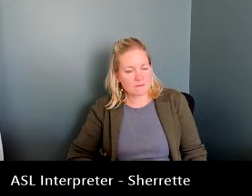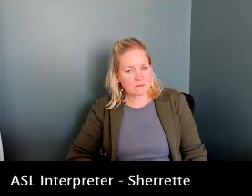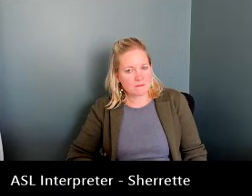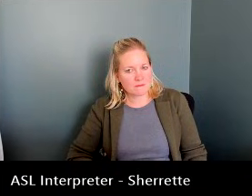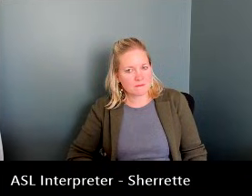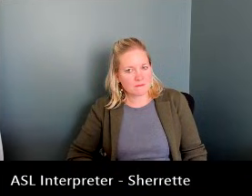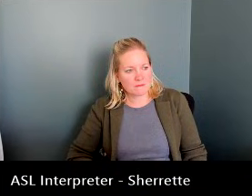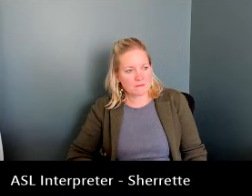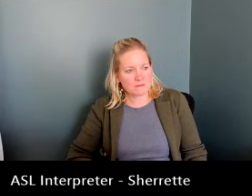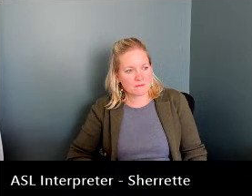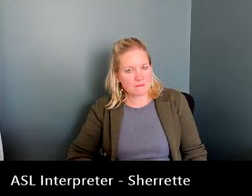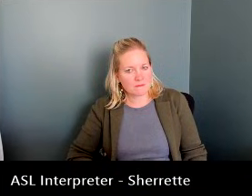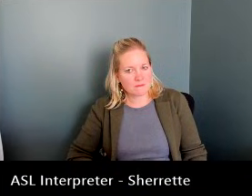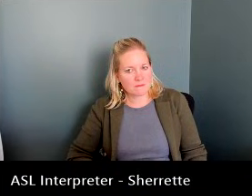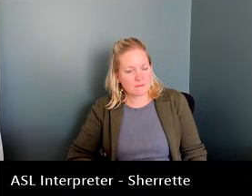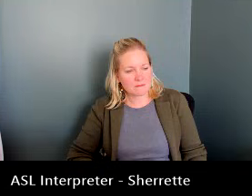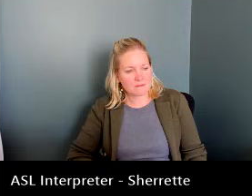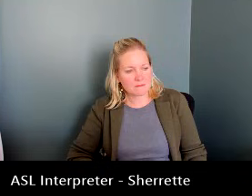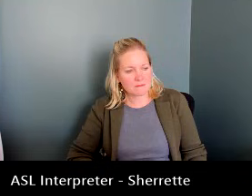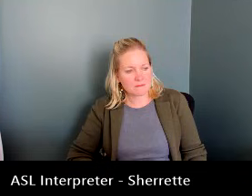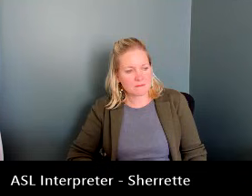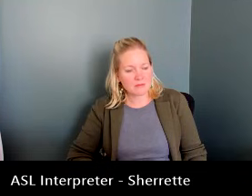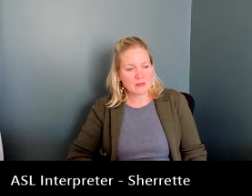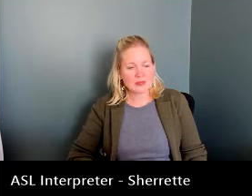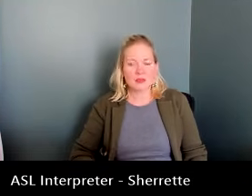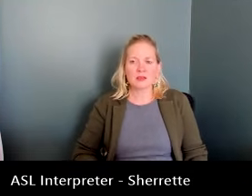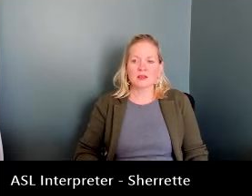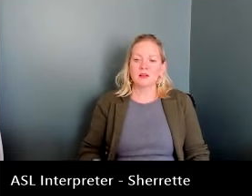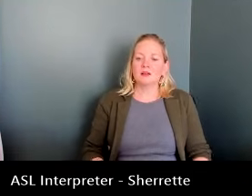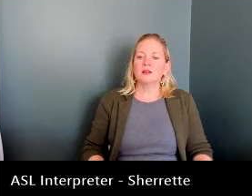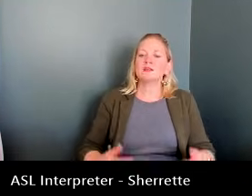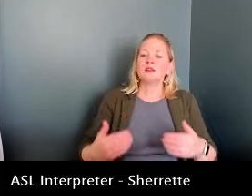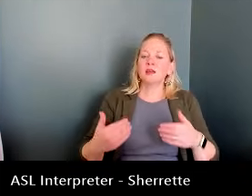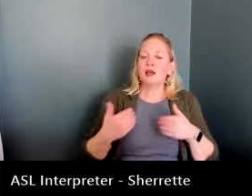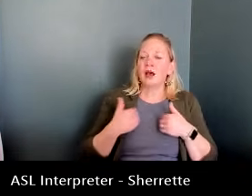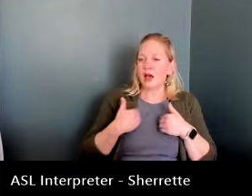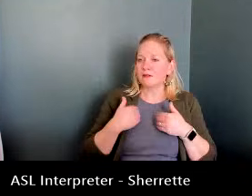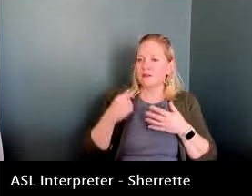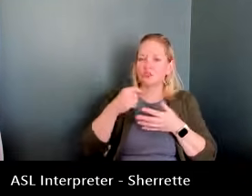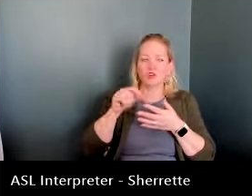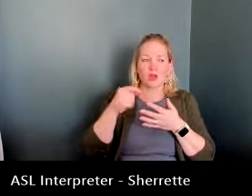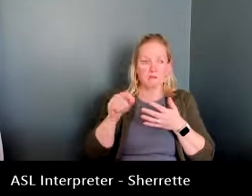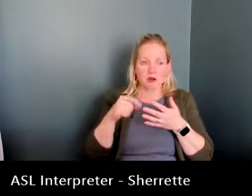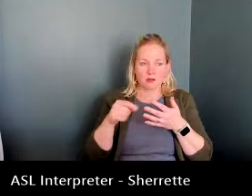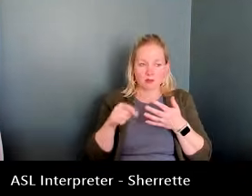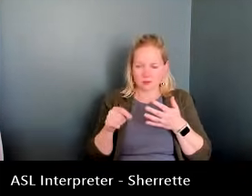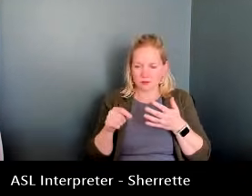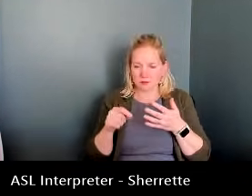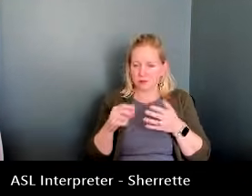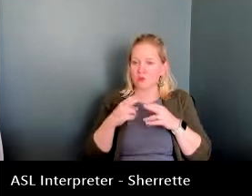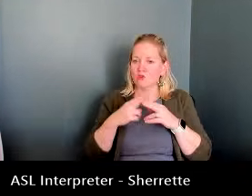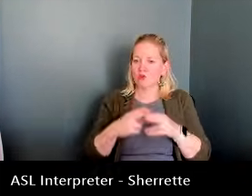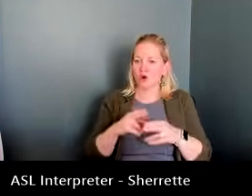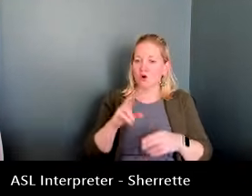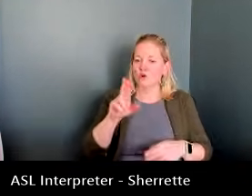There's a little check box called "use timings," and maybe it's checked and